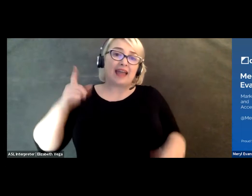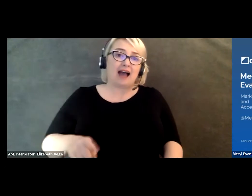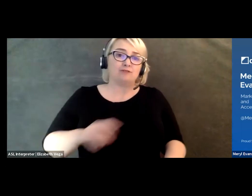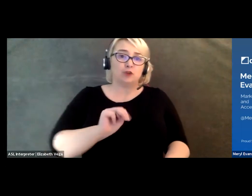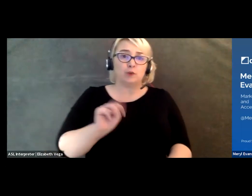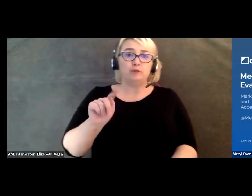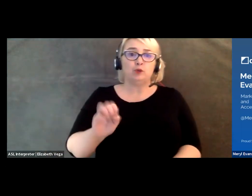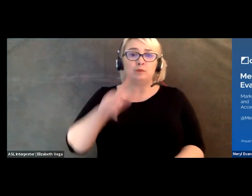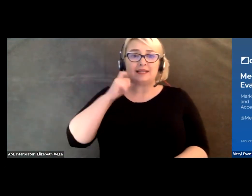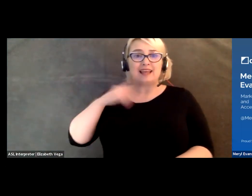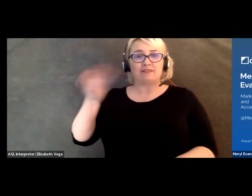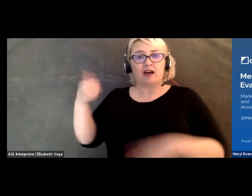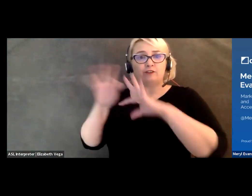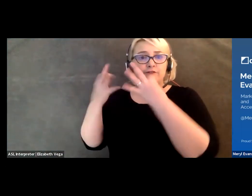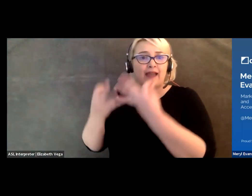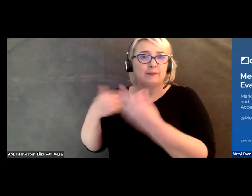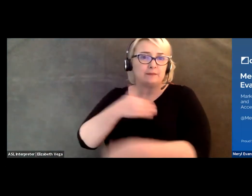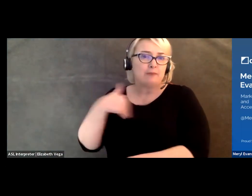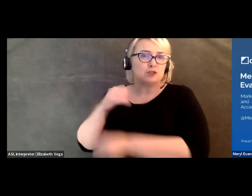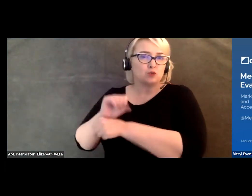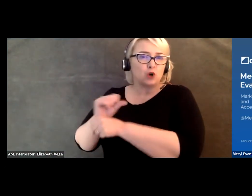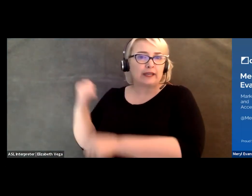members working or schooling from home.